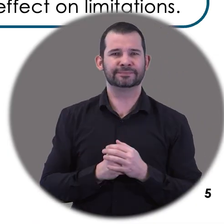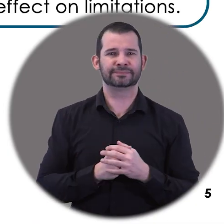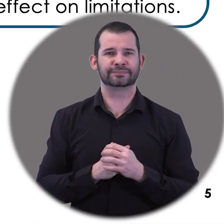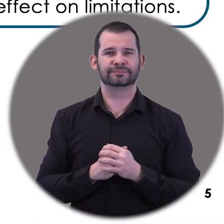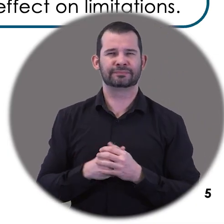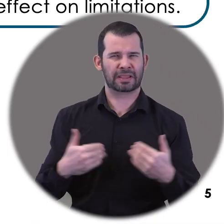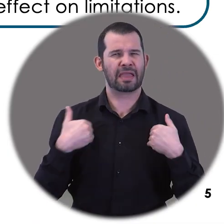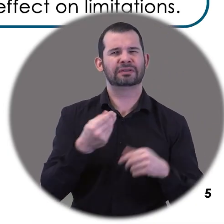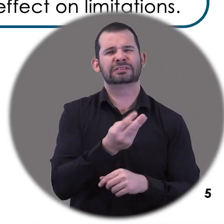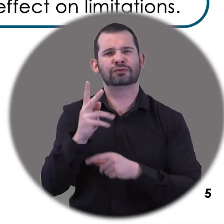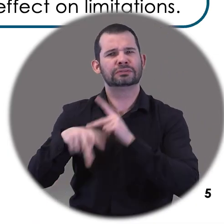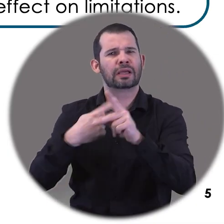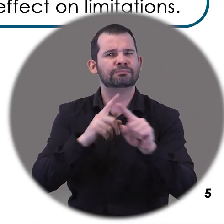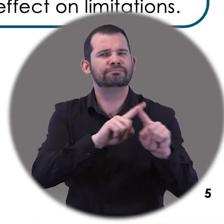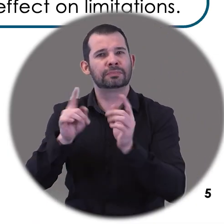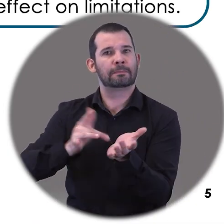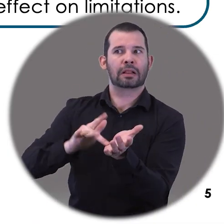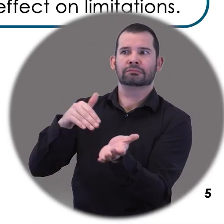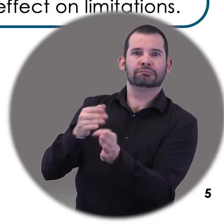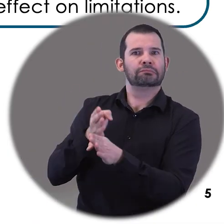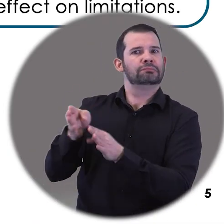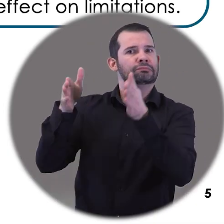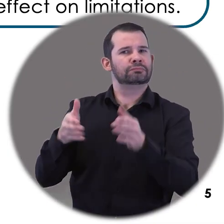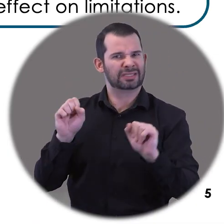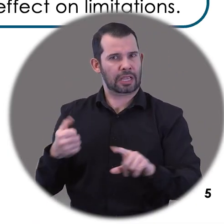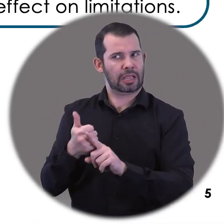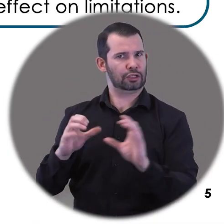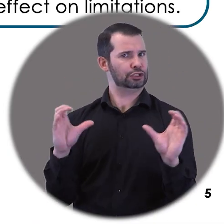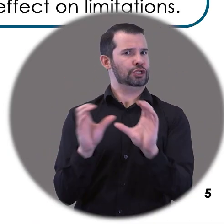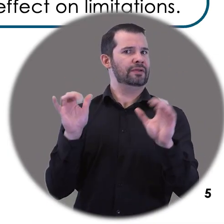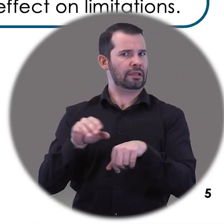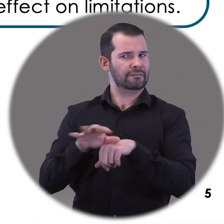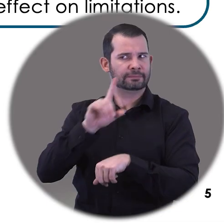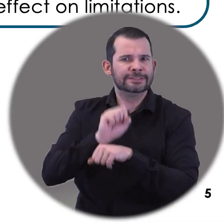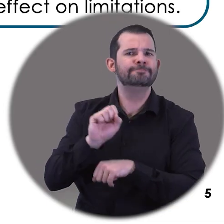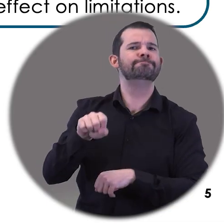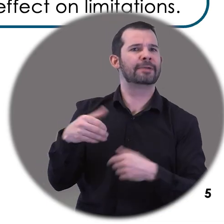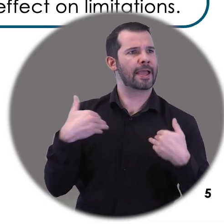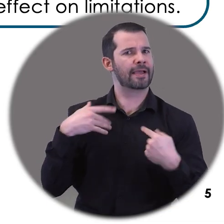There are several types of medical practitioners who can certify the effects of an impairment